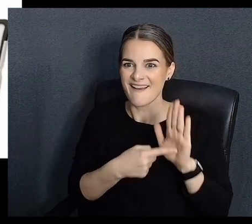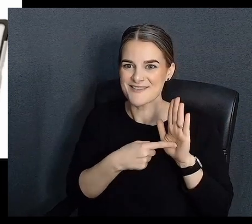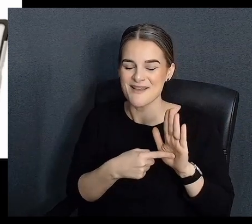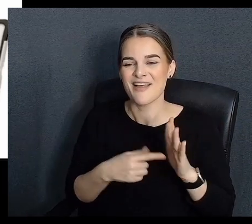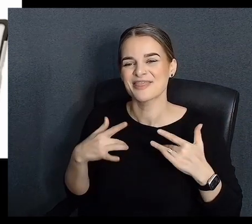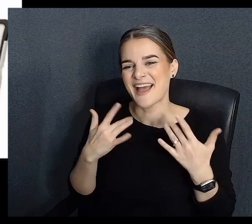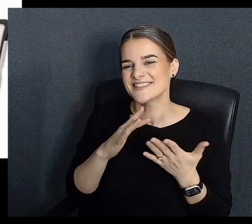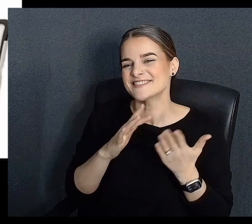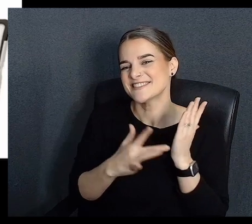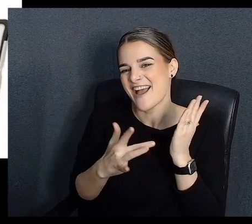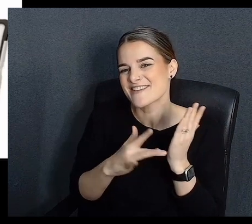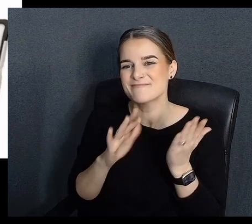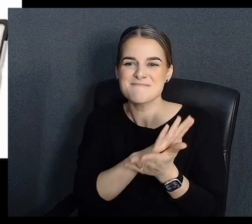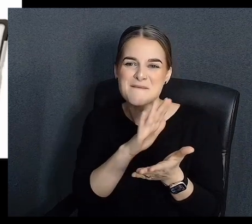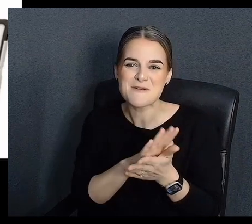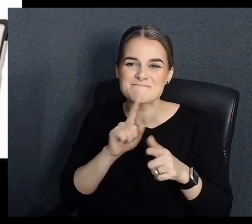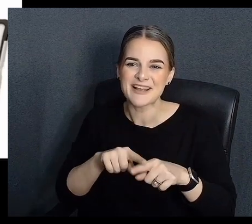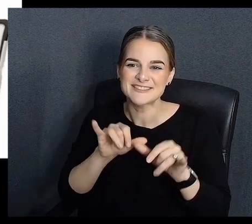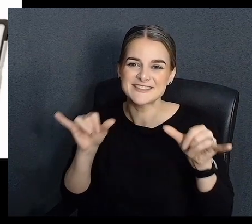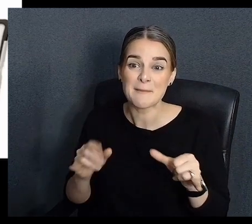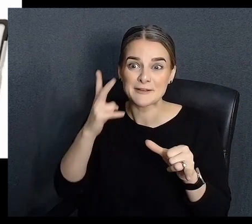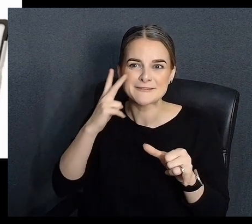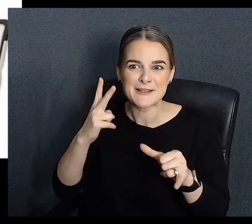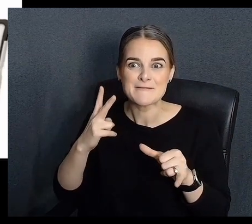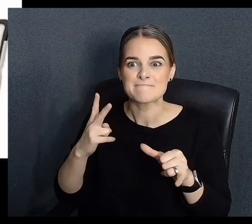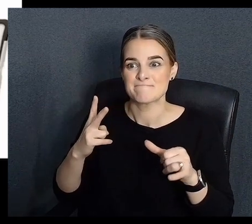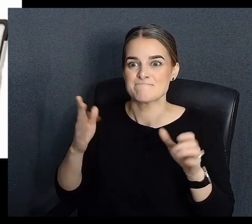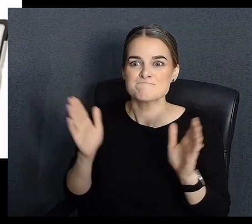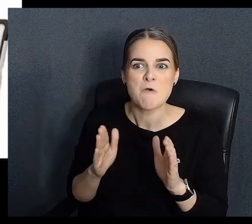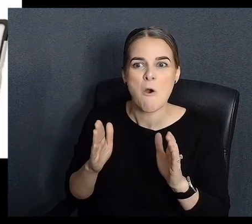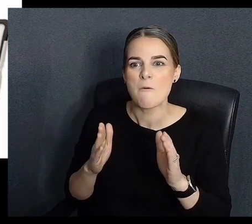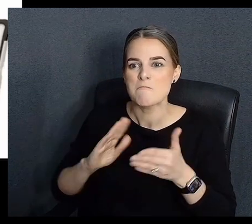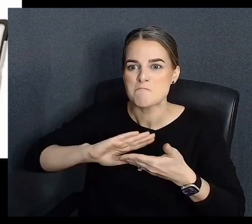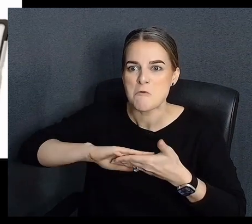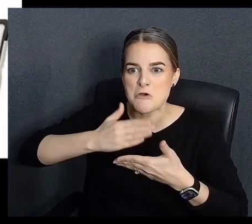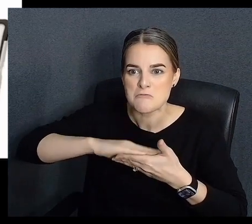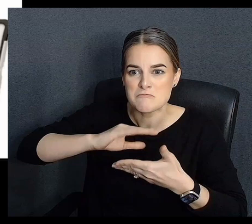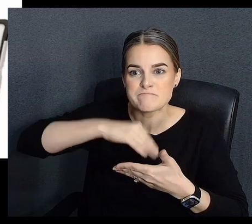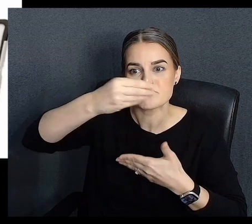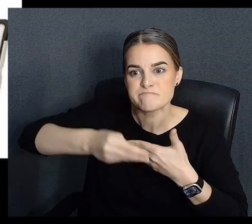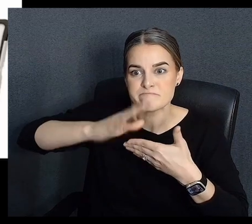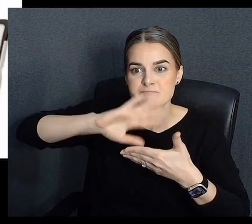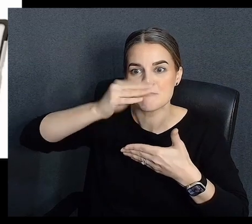So that is the little flip book that you see. On the bottom row towards the left and in the center